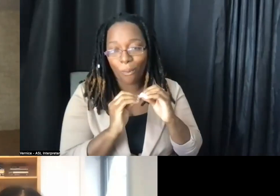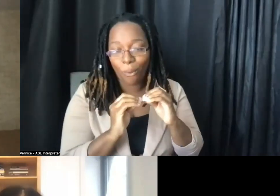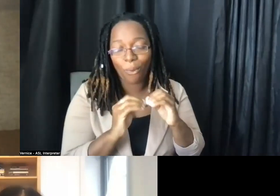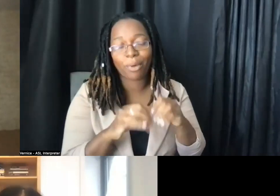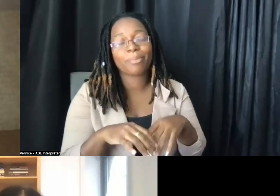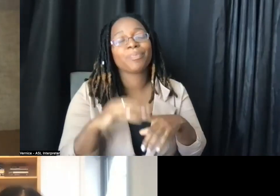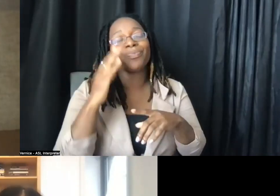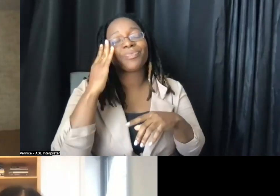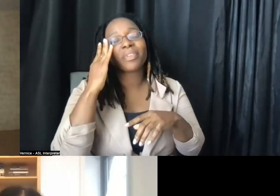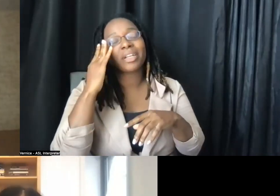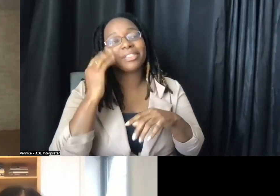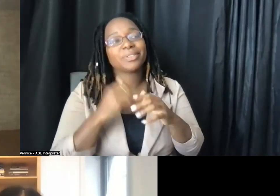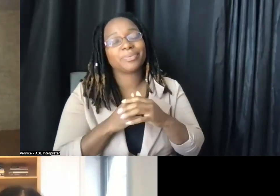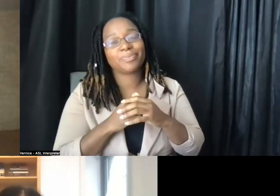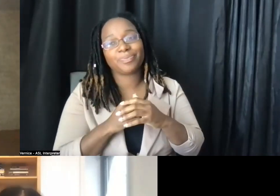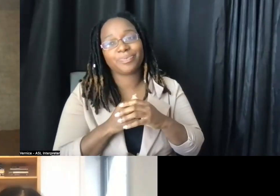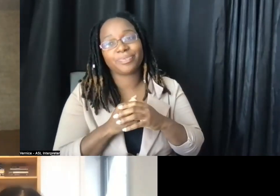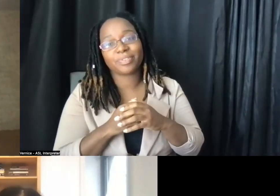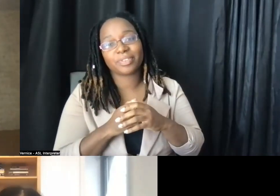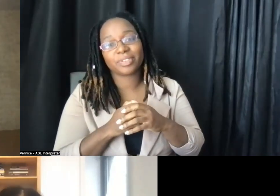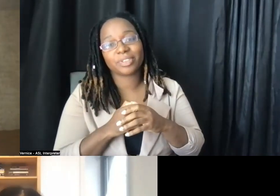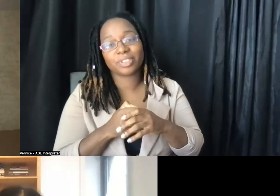, right?